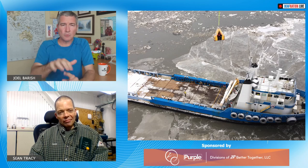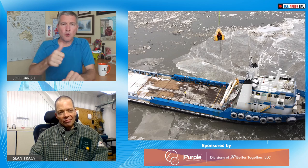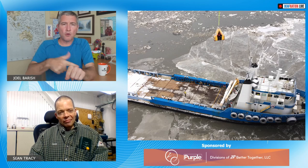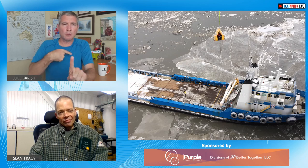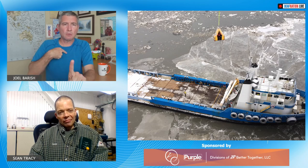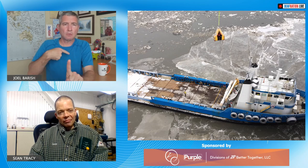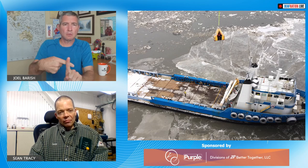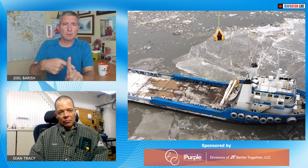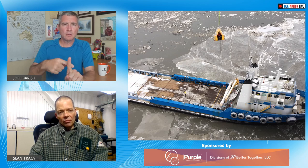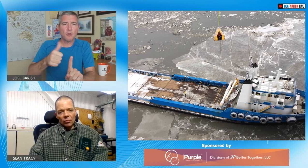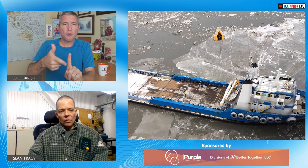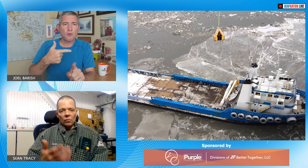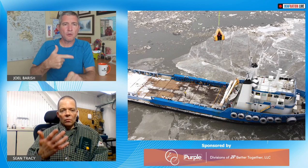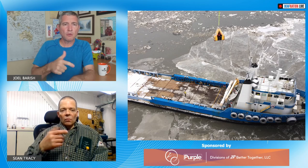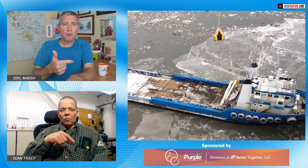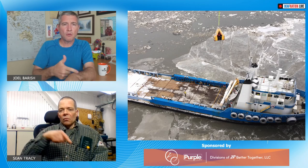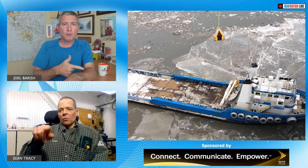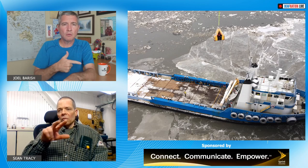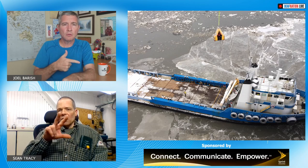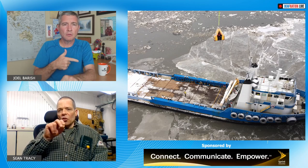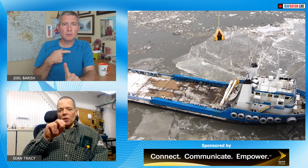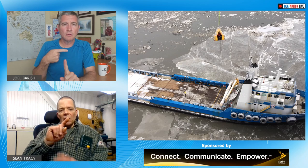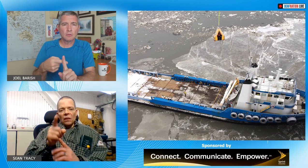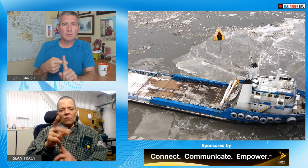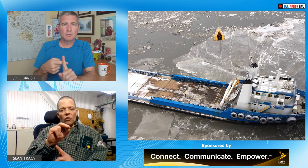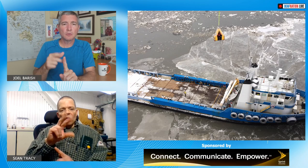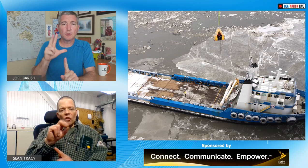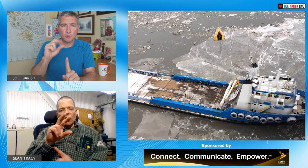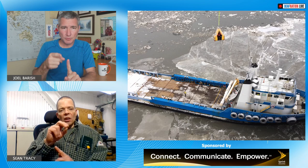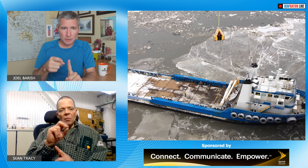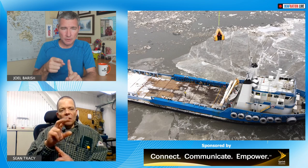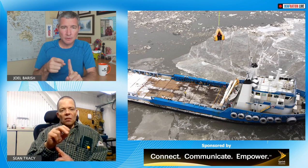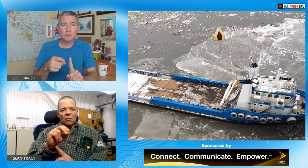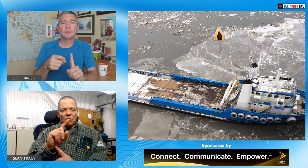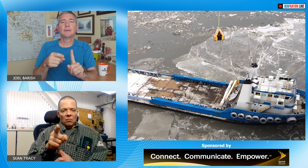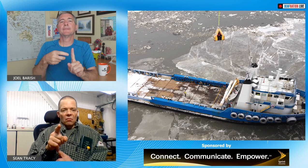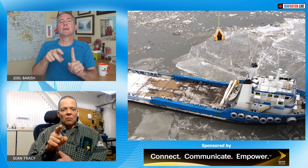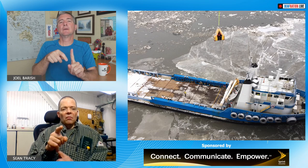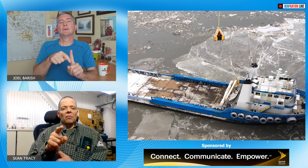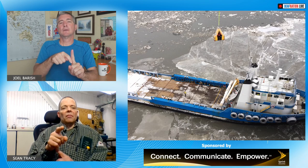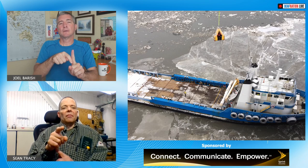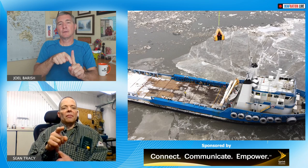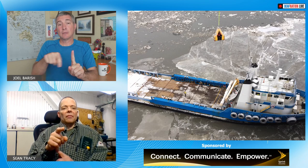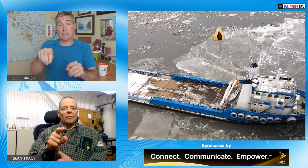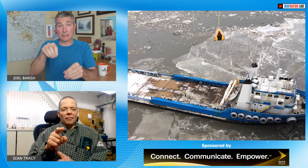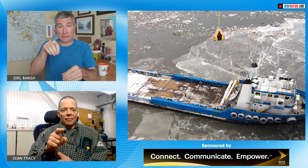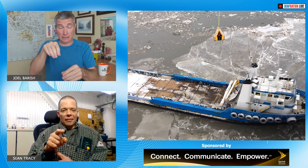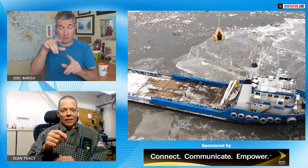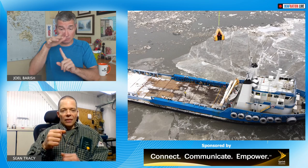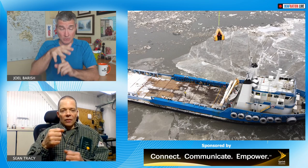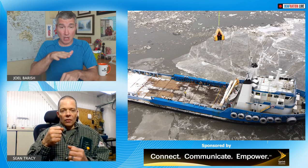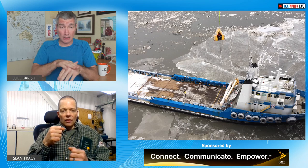How long is that helicopter ride? About 30 minutes. Does the helicopter land in the same airport